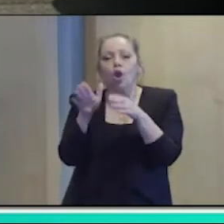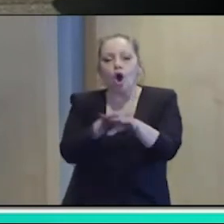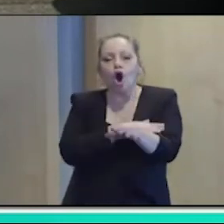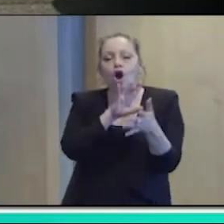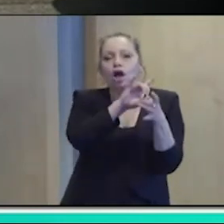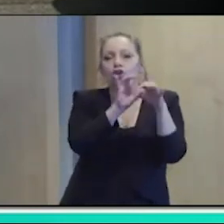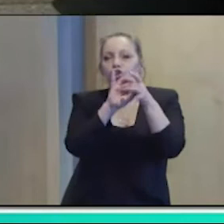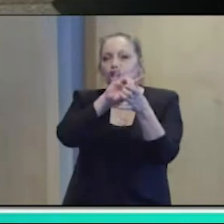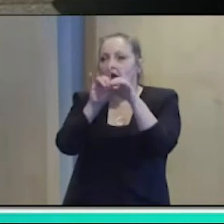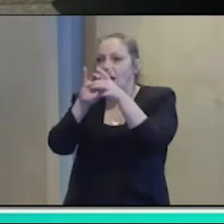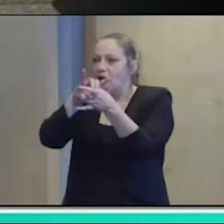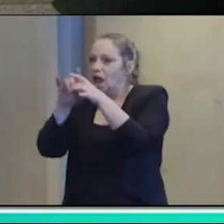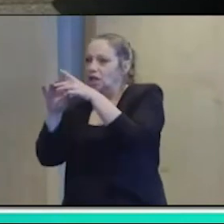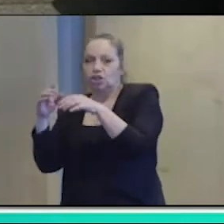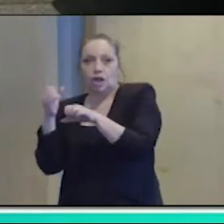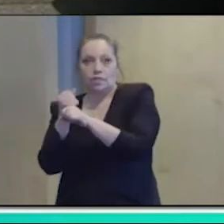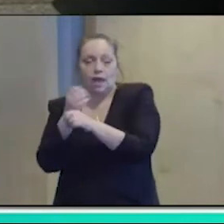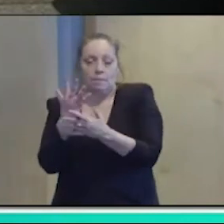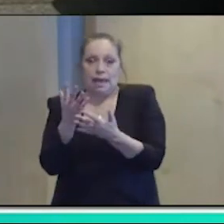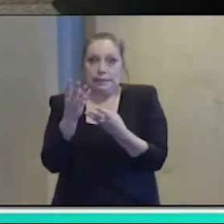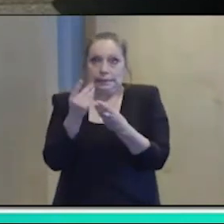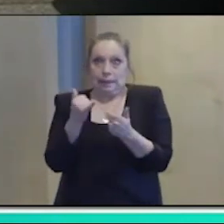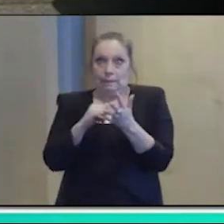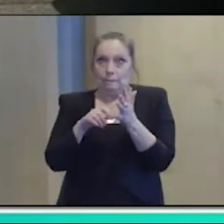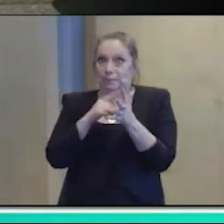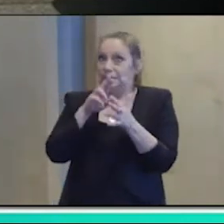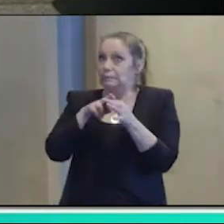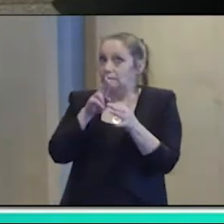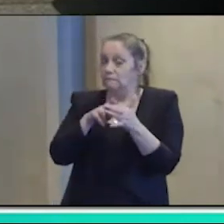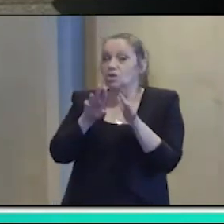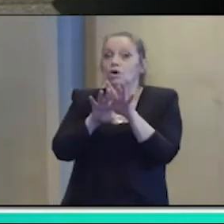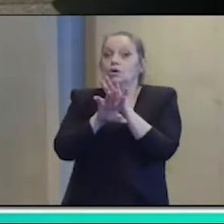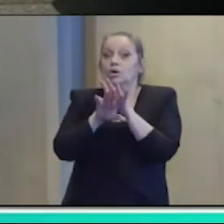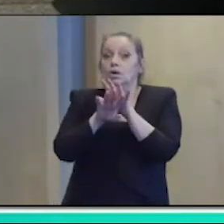They make all kinds of exciting stuff some of which is not good for us.